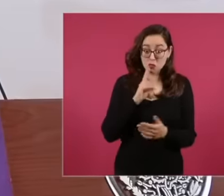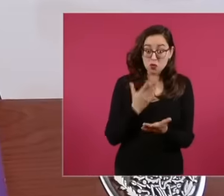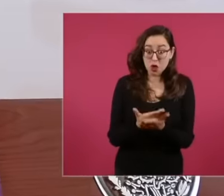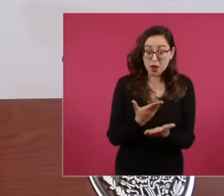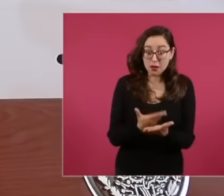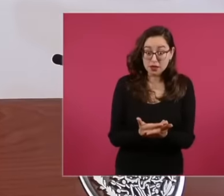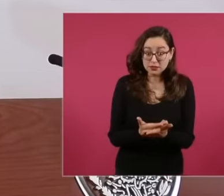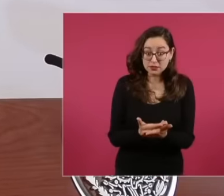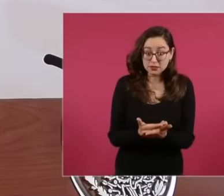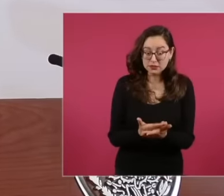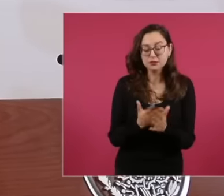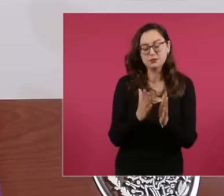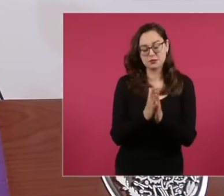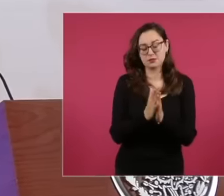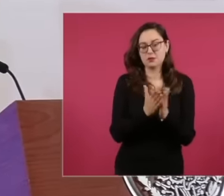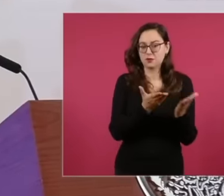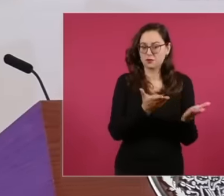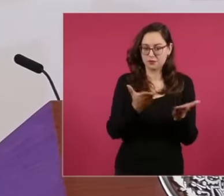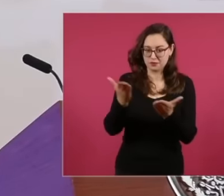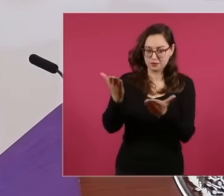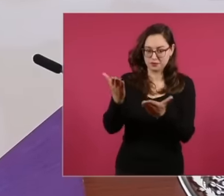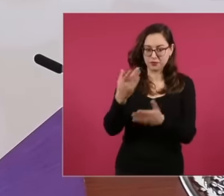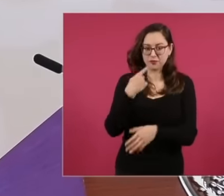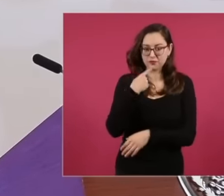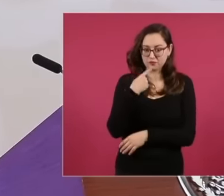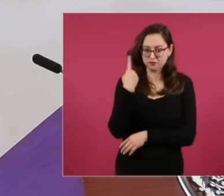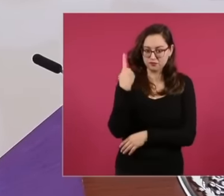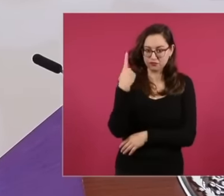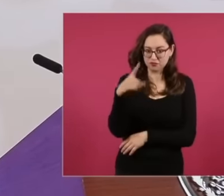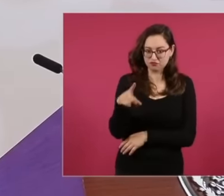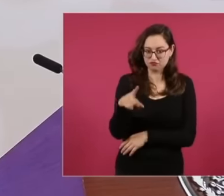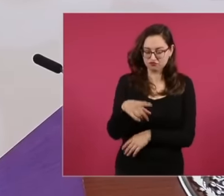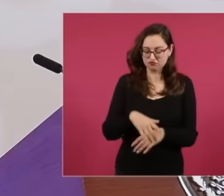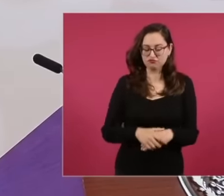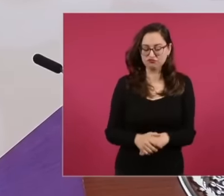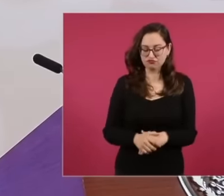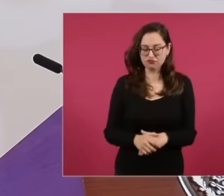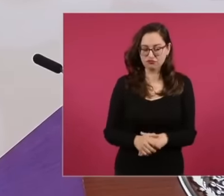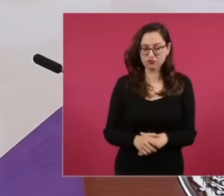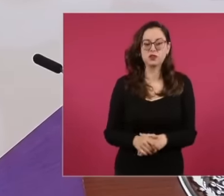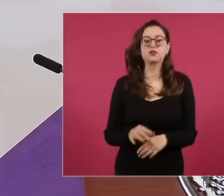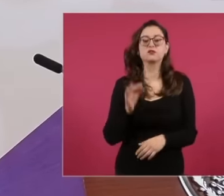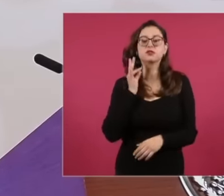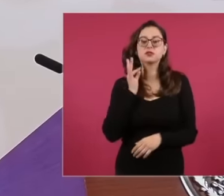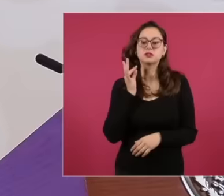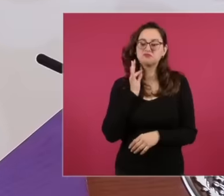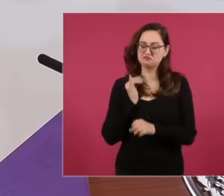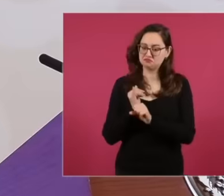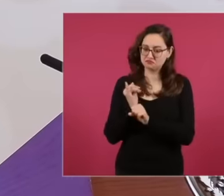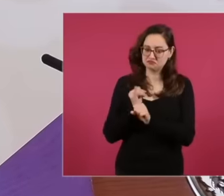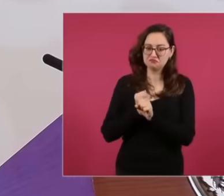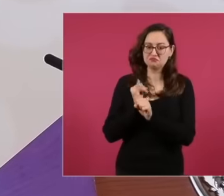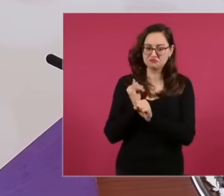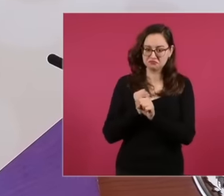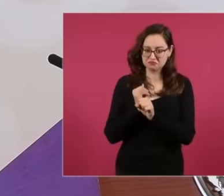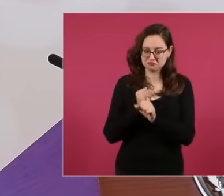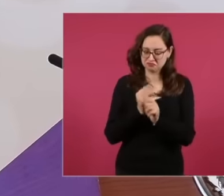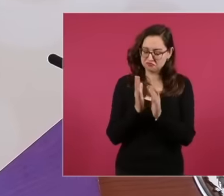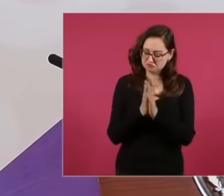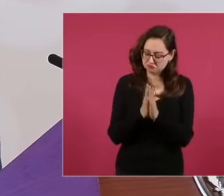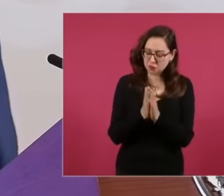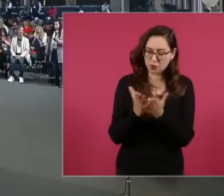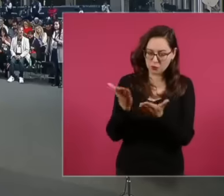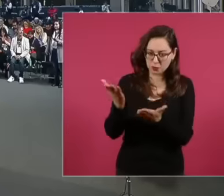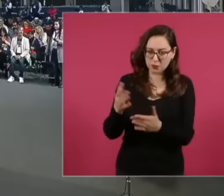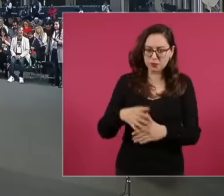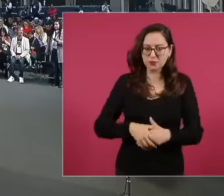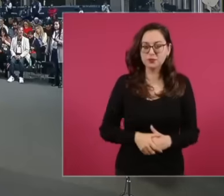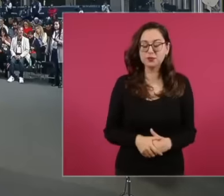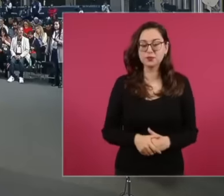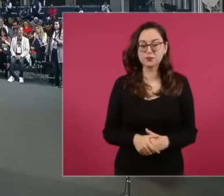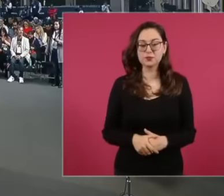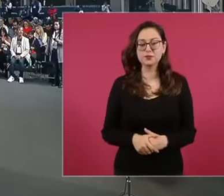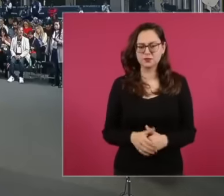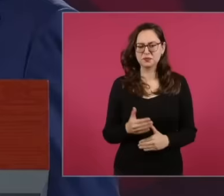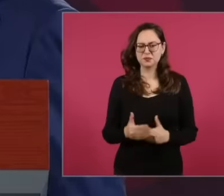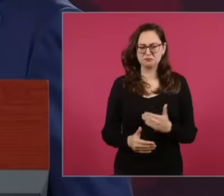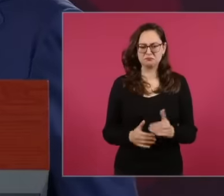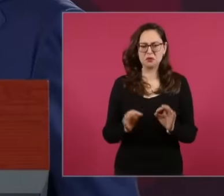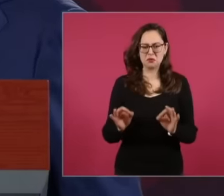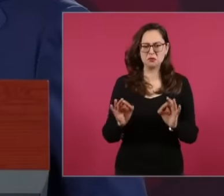of this and the prosecutor's office that acts has to follow them ex officio and there the The process is going very well